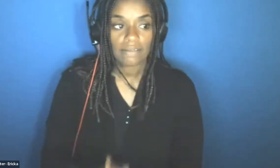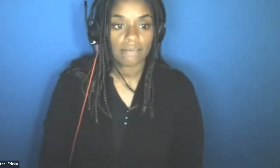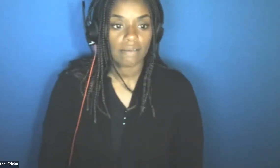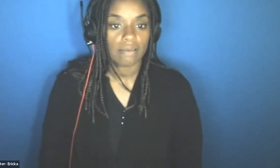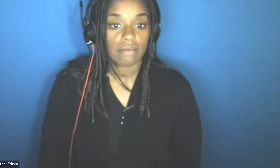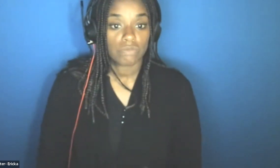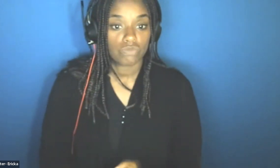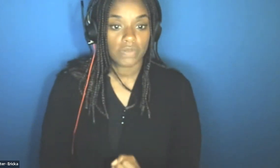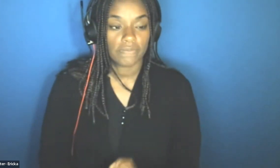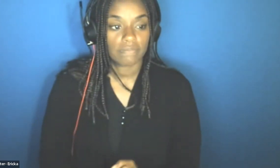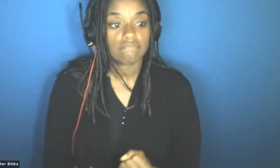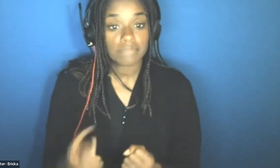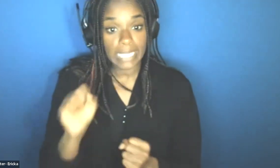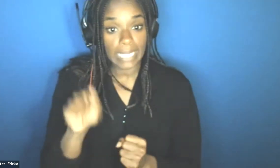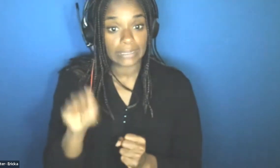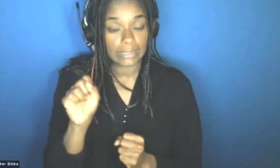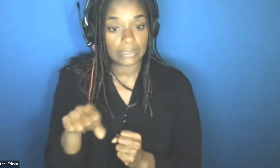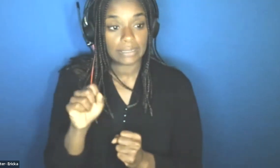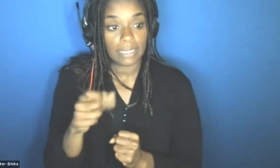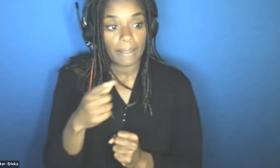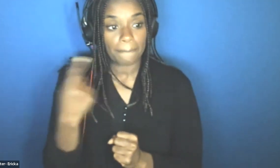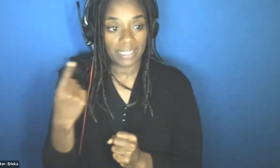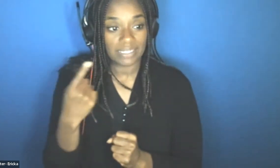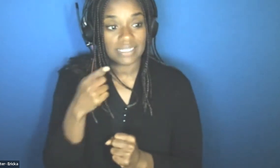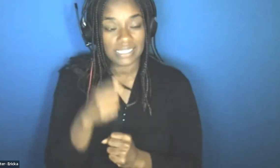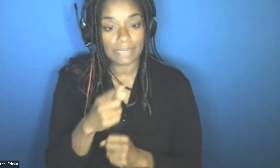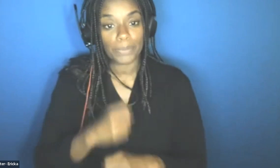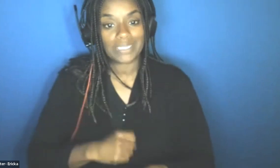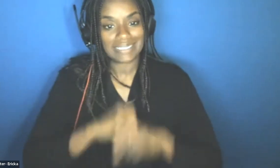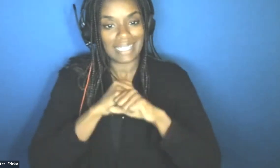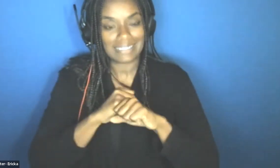He is under the care of a doctor, but he has become addicted to the medication.